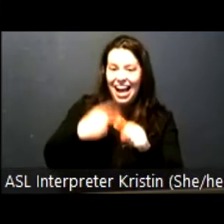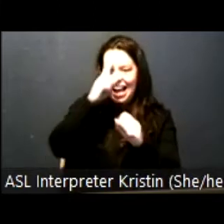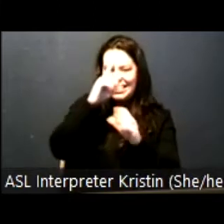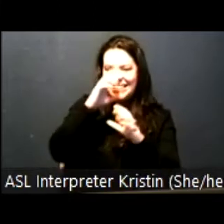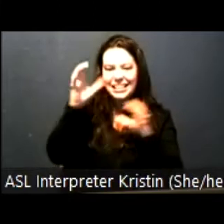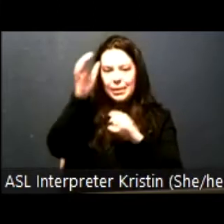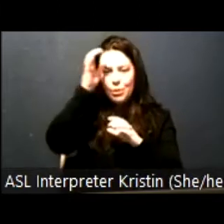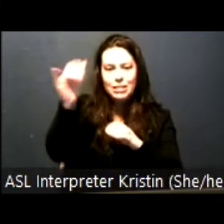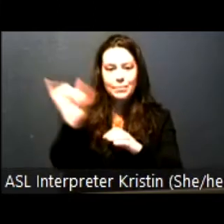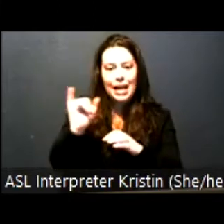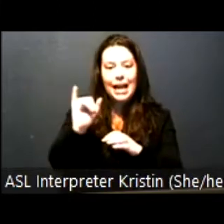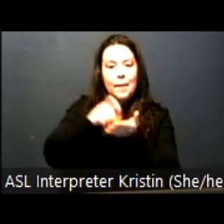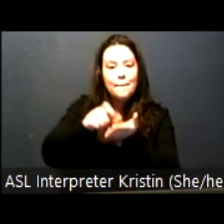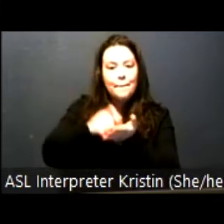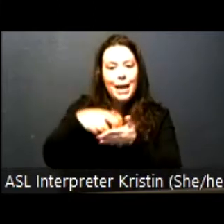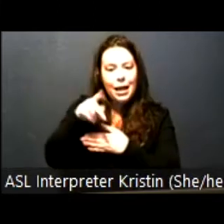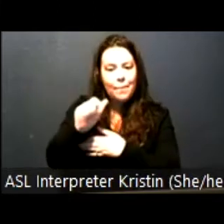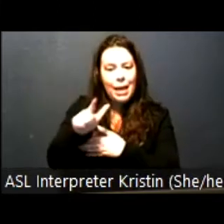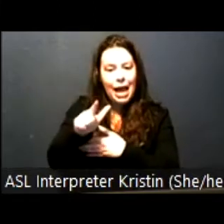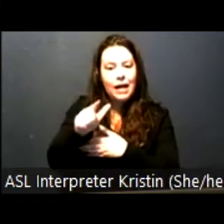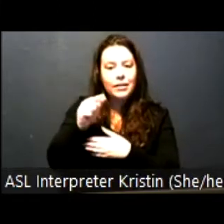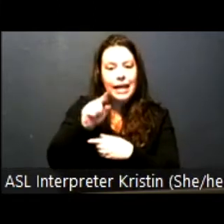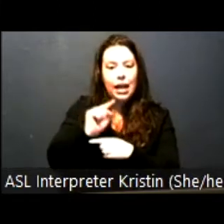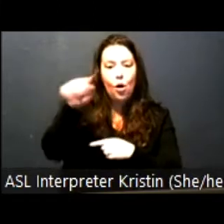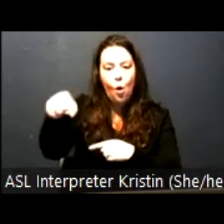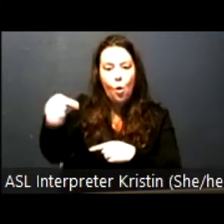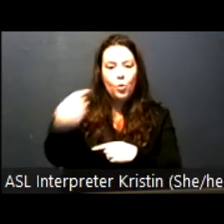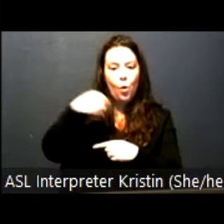to another, one backyard to another, that we share throughout their migration. So we're